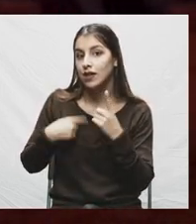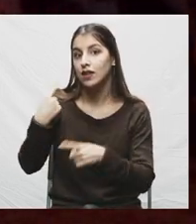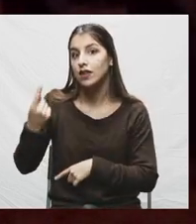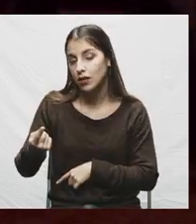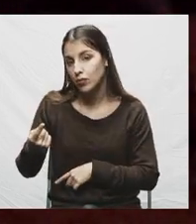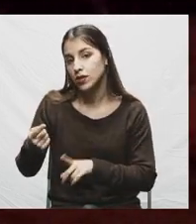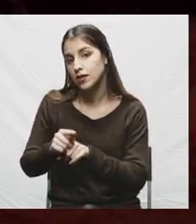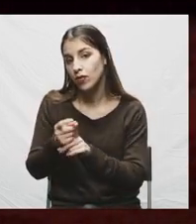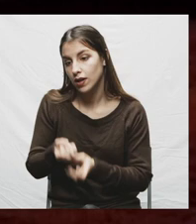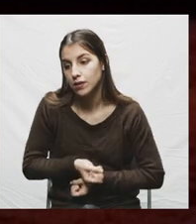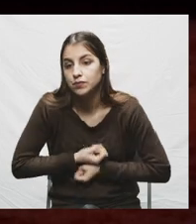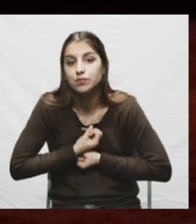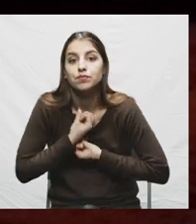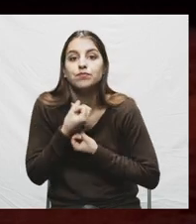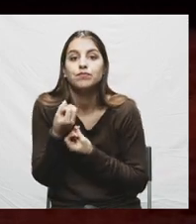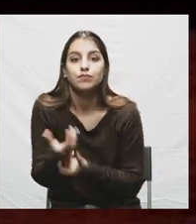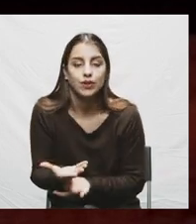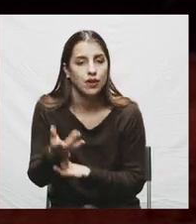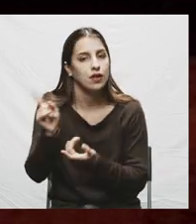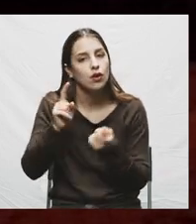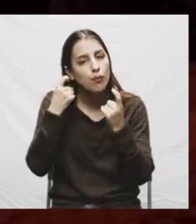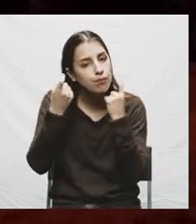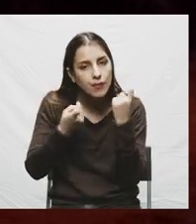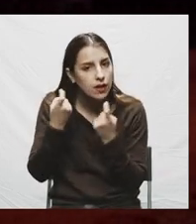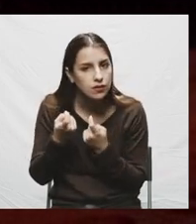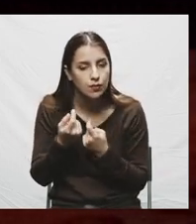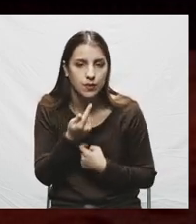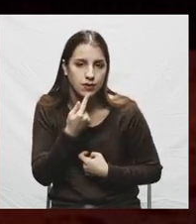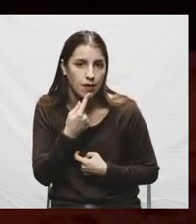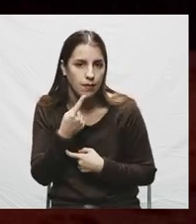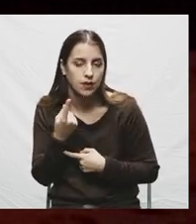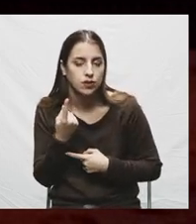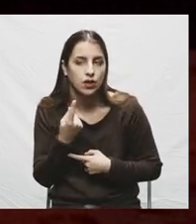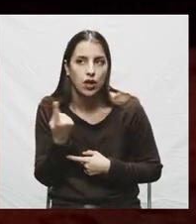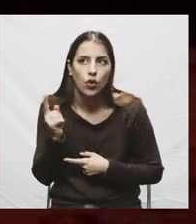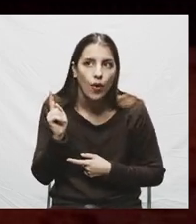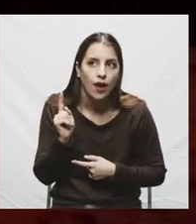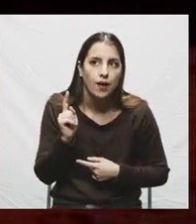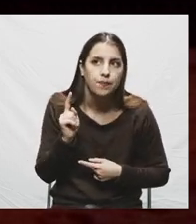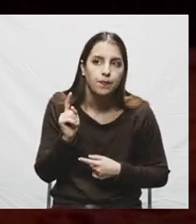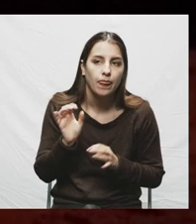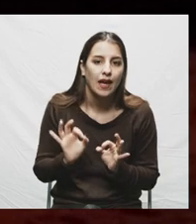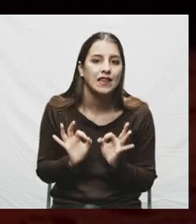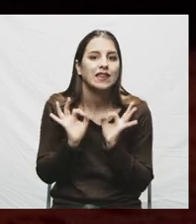So, if I did this I can go further! — Yes, yes. And not “I’m going to do this and try this”, it’s not anticipating,